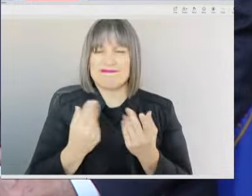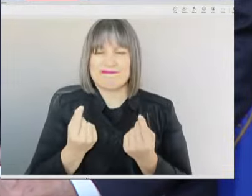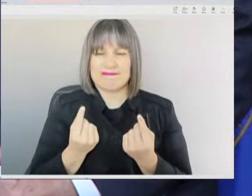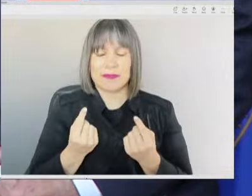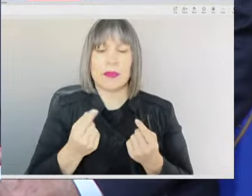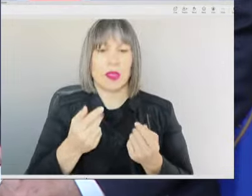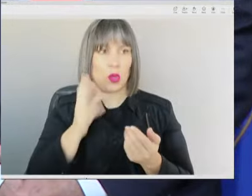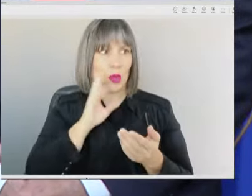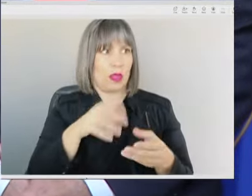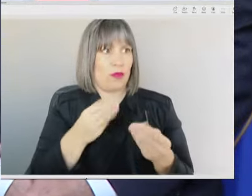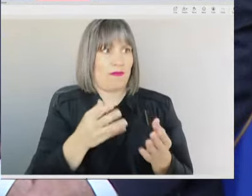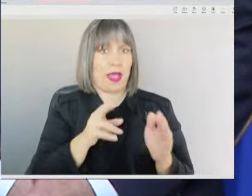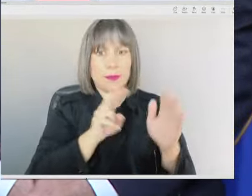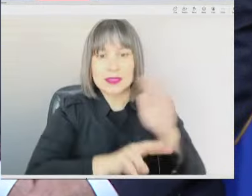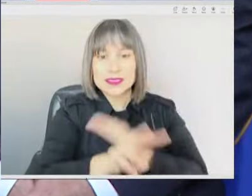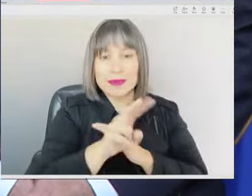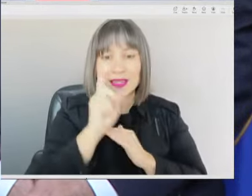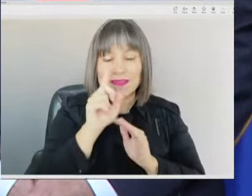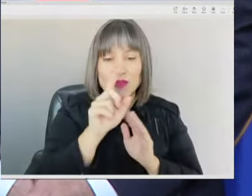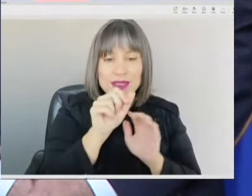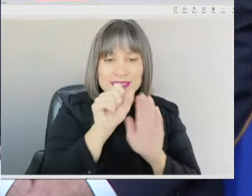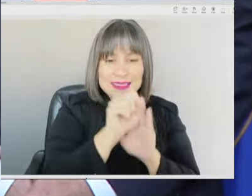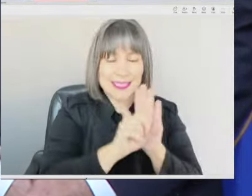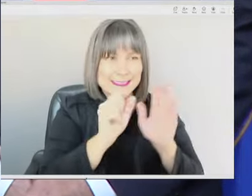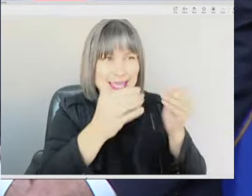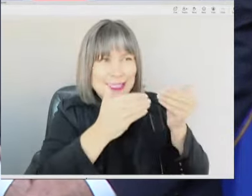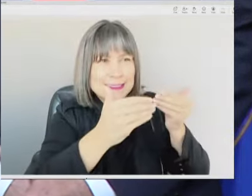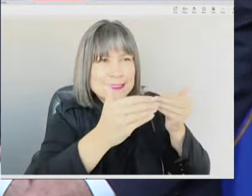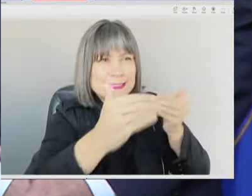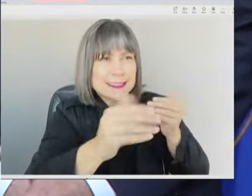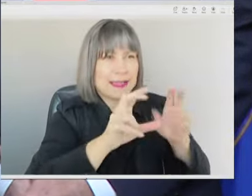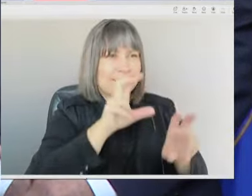states so that they can better long-term invest in innovation. And not just making